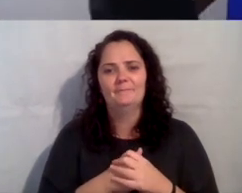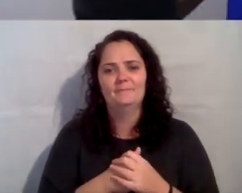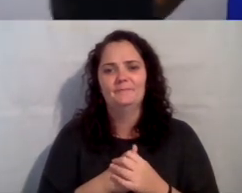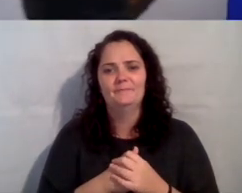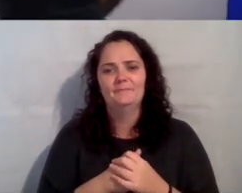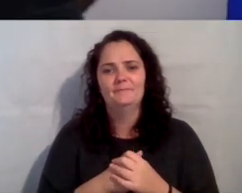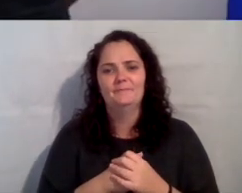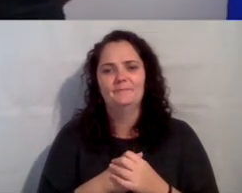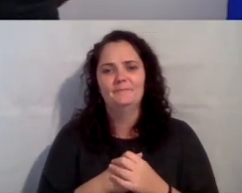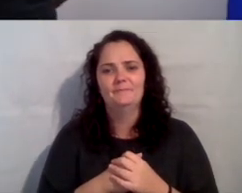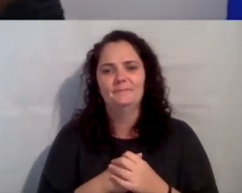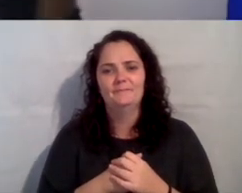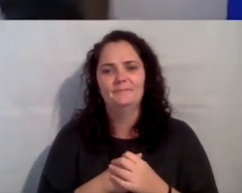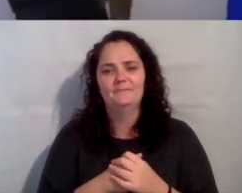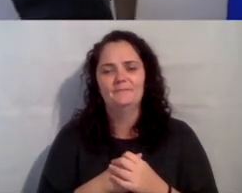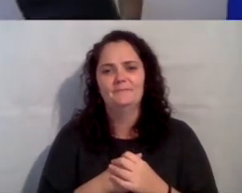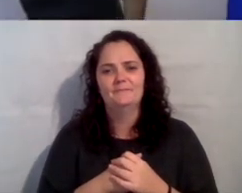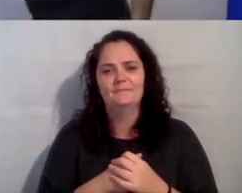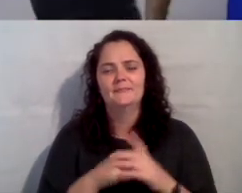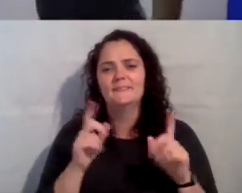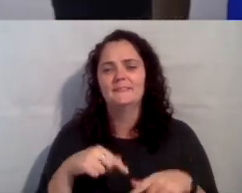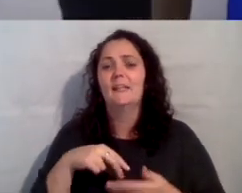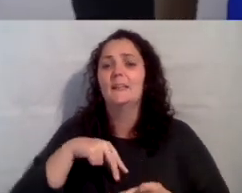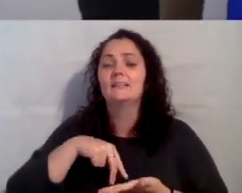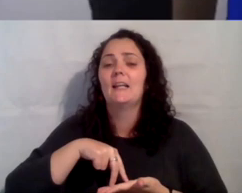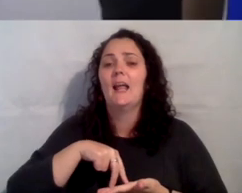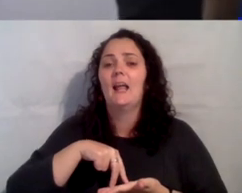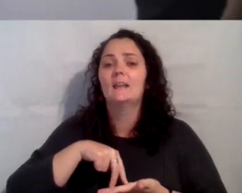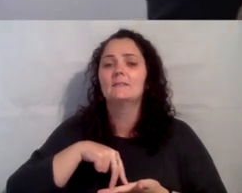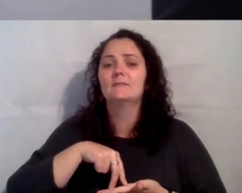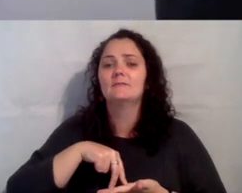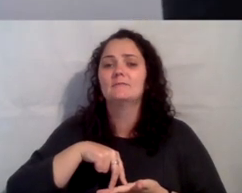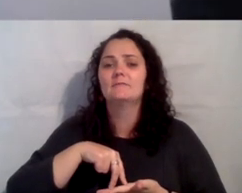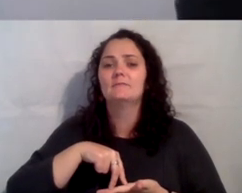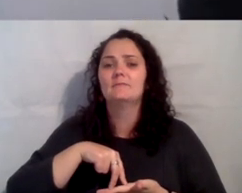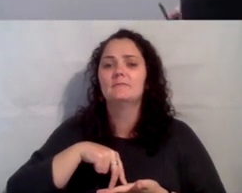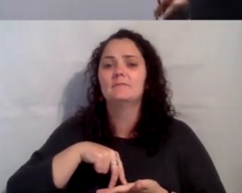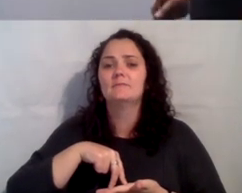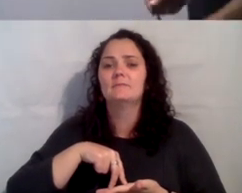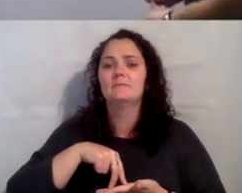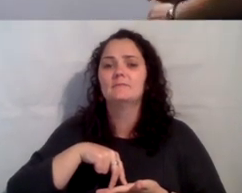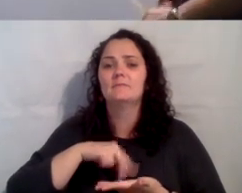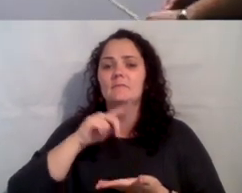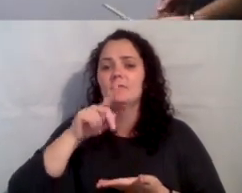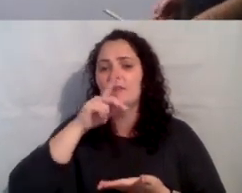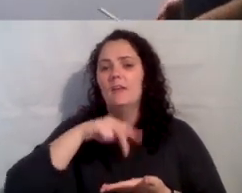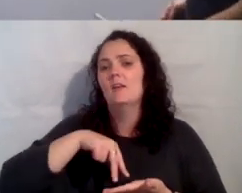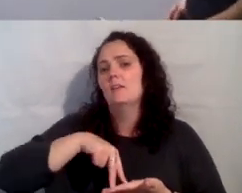We'll start with a standing pose and we'll go about three minutes so let's take a pose that you can hold for about three minutes with a little bit of